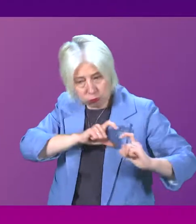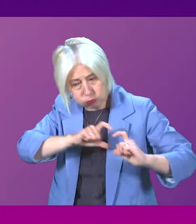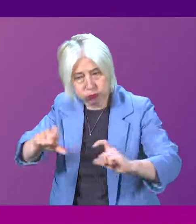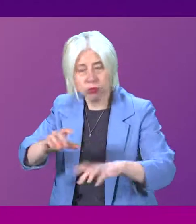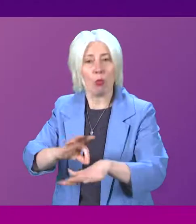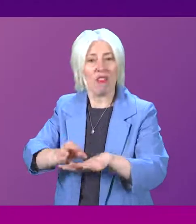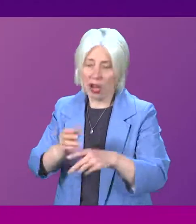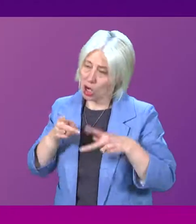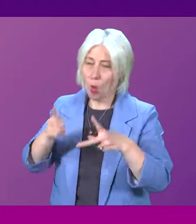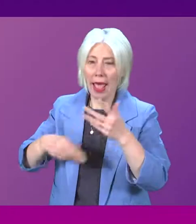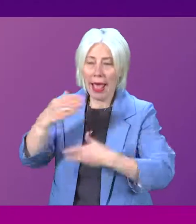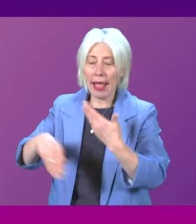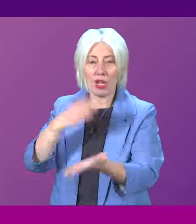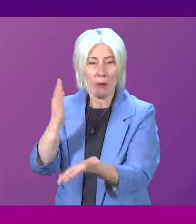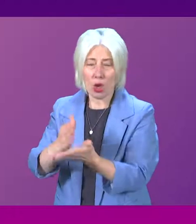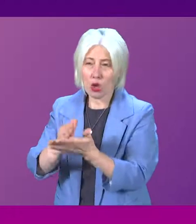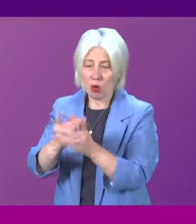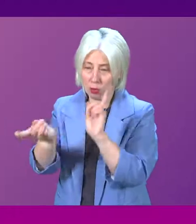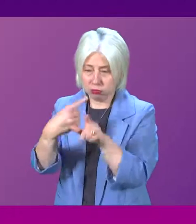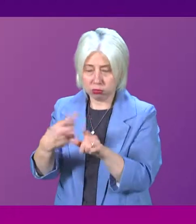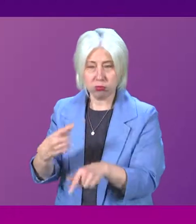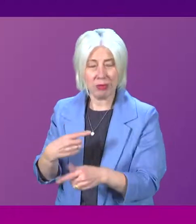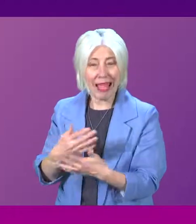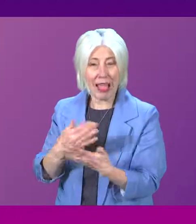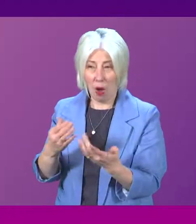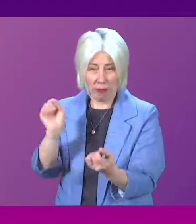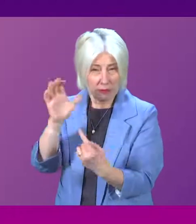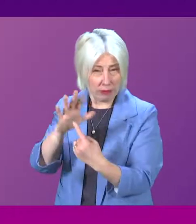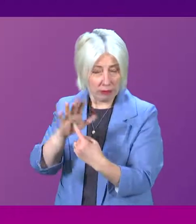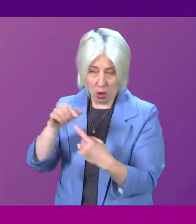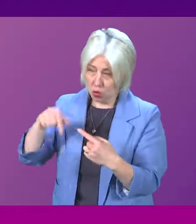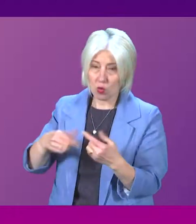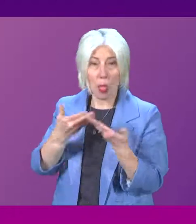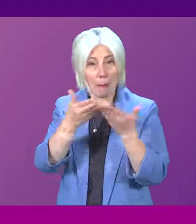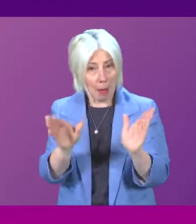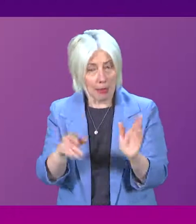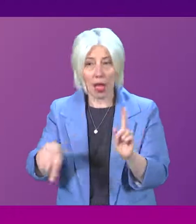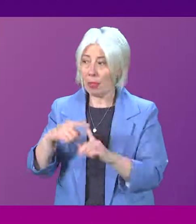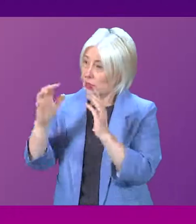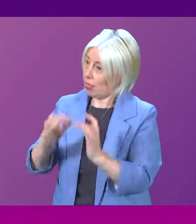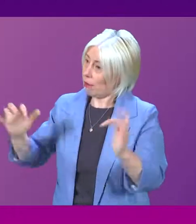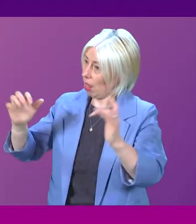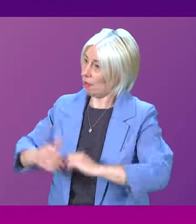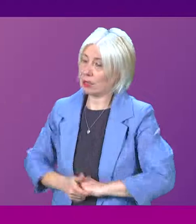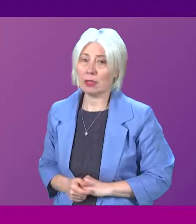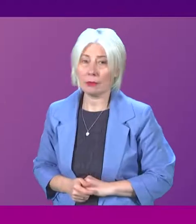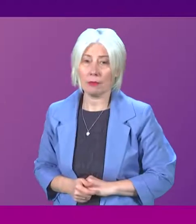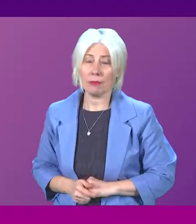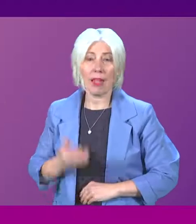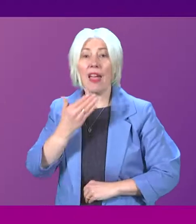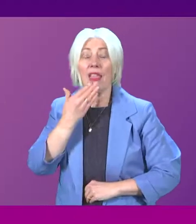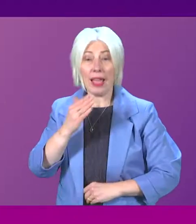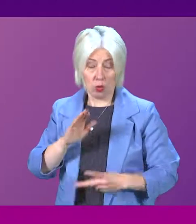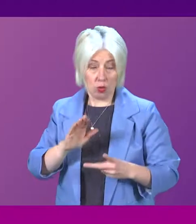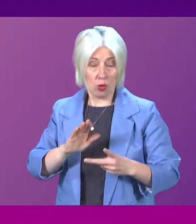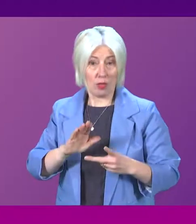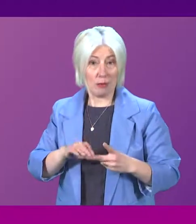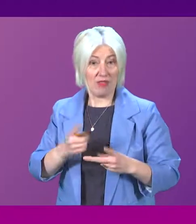to address what are issues of vital importance to members of the public and members of the